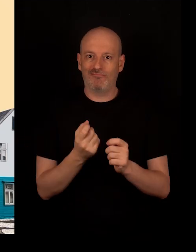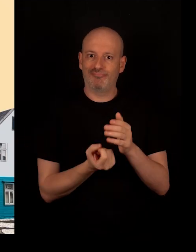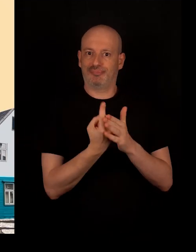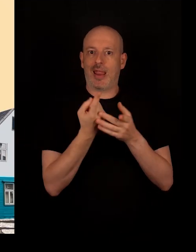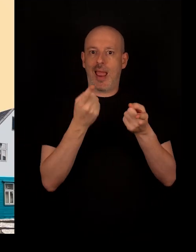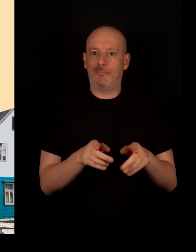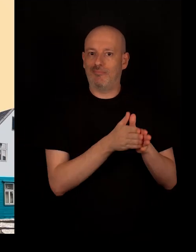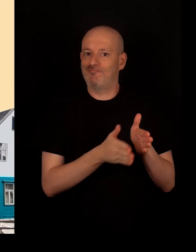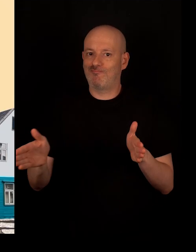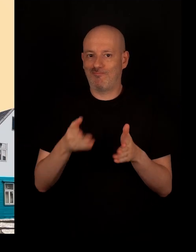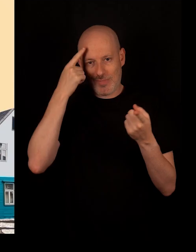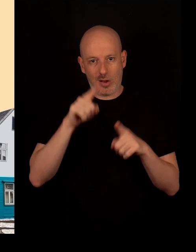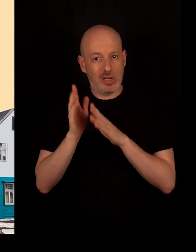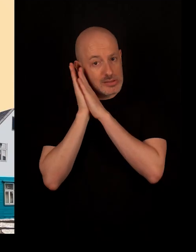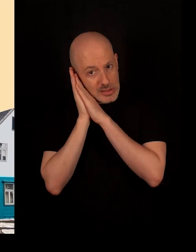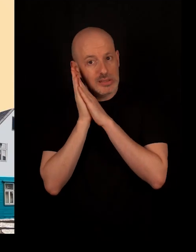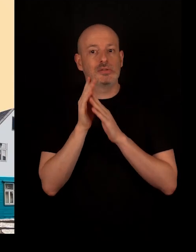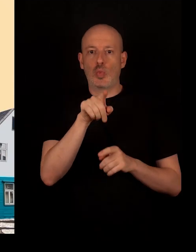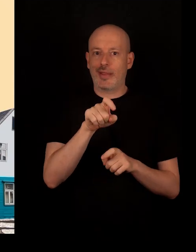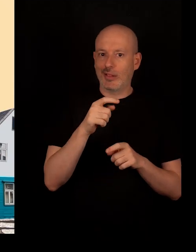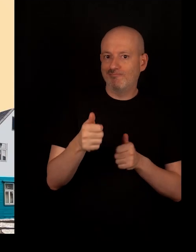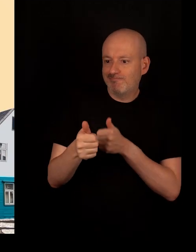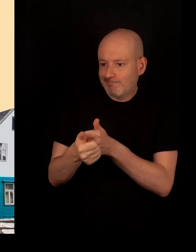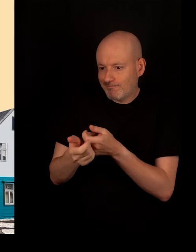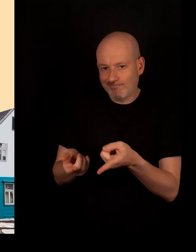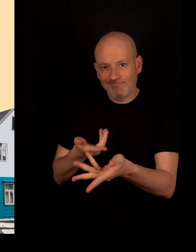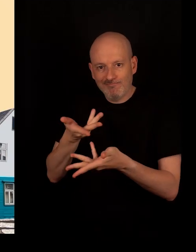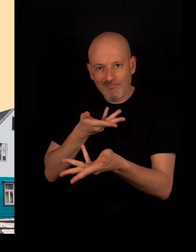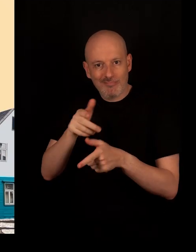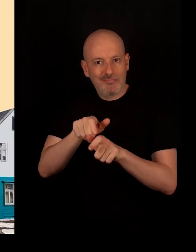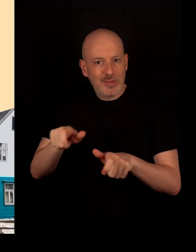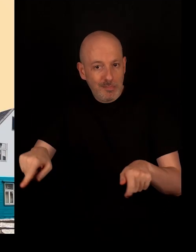during the residency agreement that you need to have with your participants.